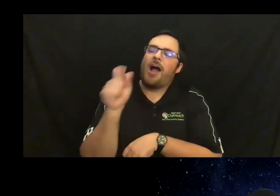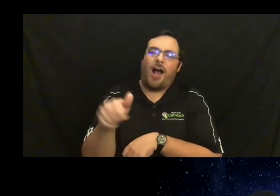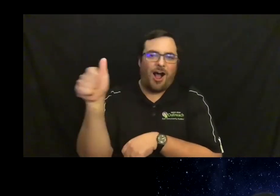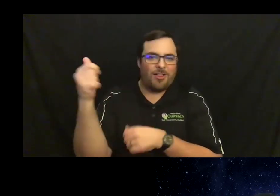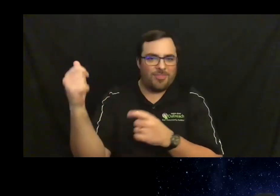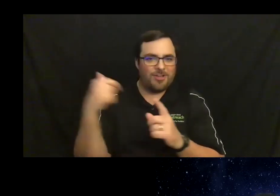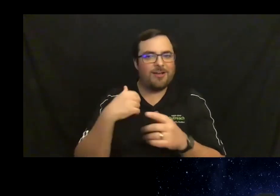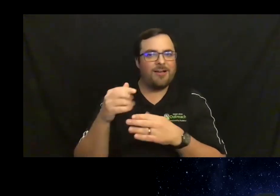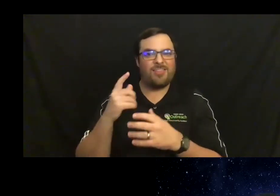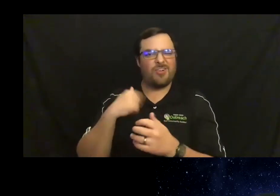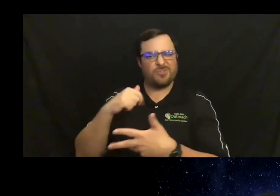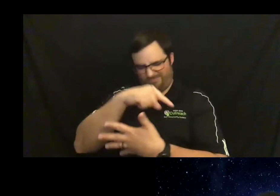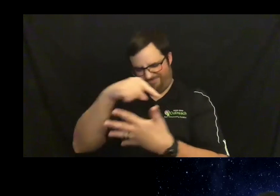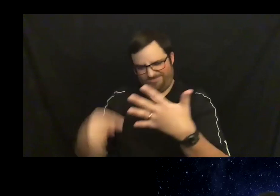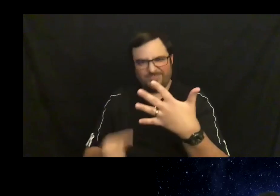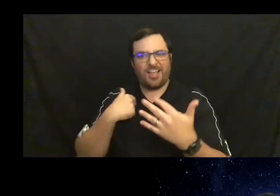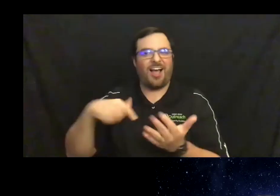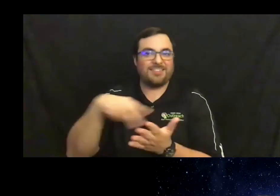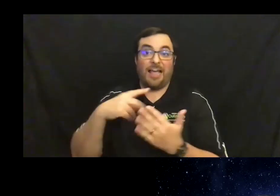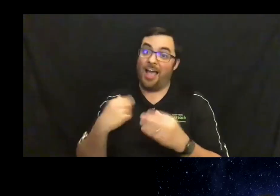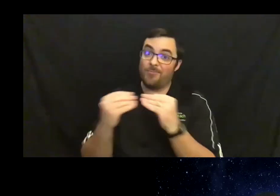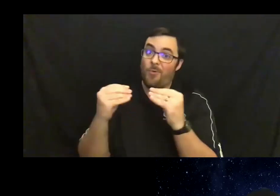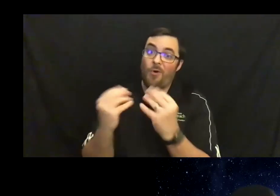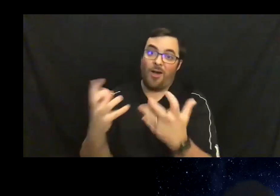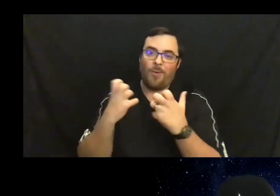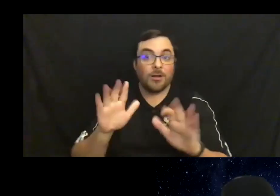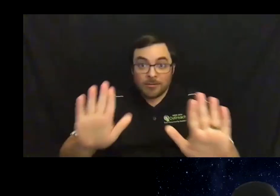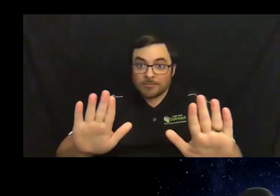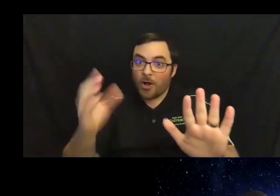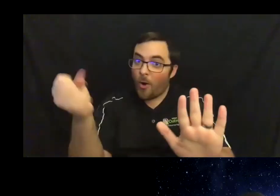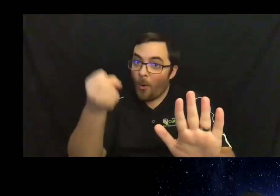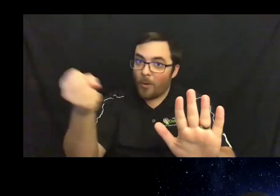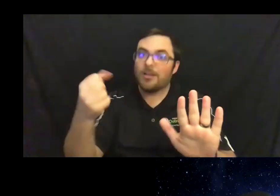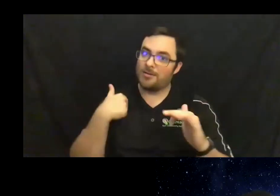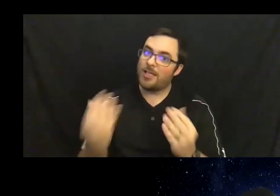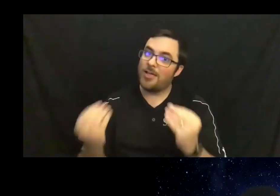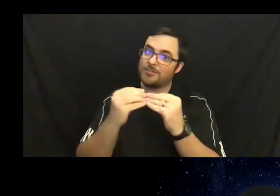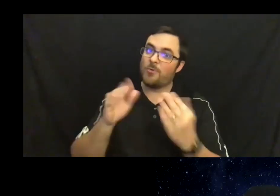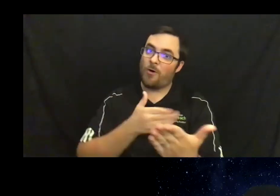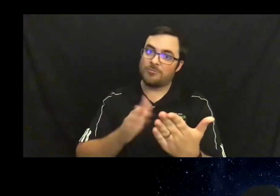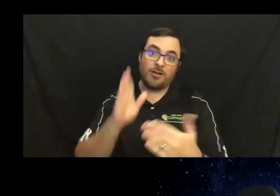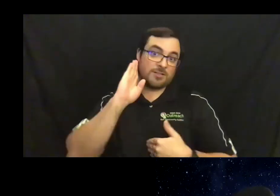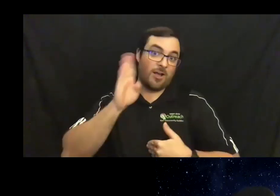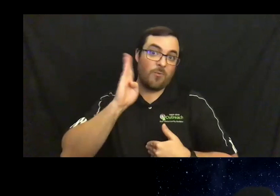dance to yet. But don't worry. There's a lot more songs I can do.